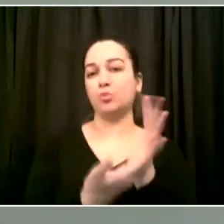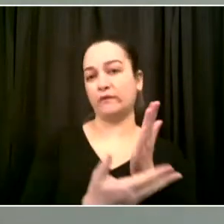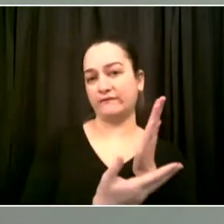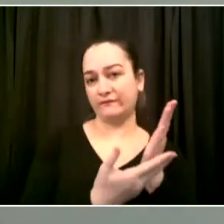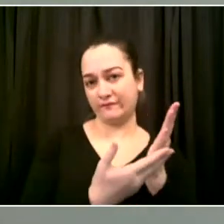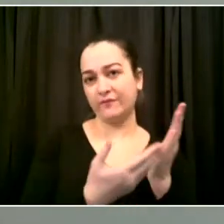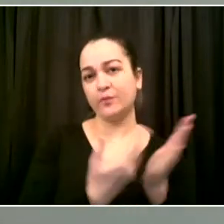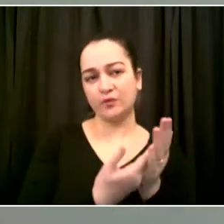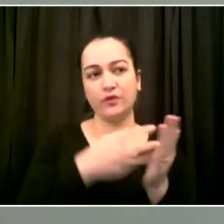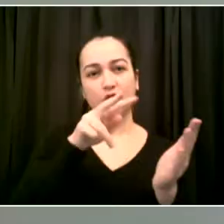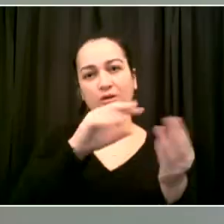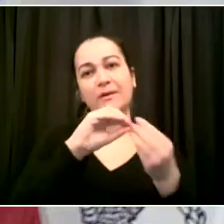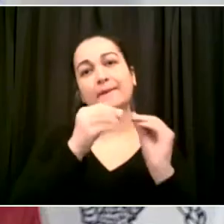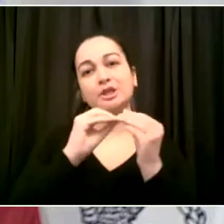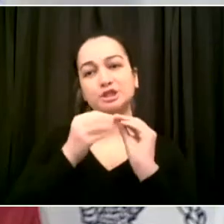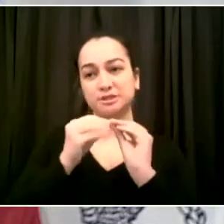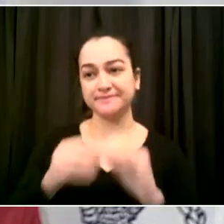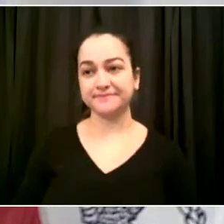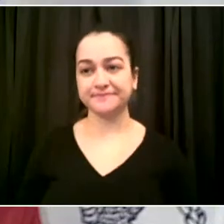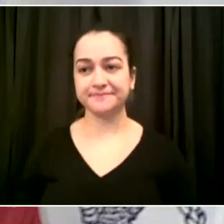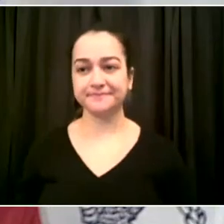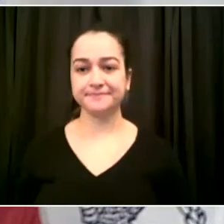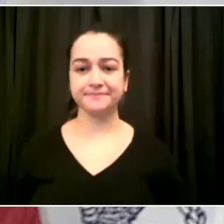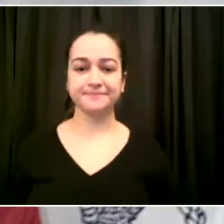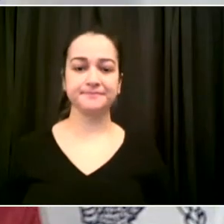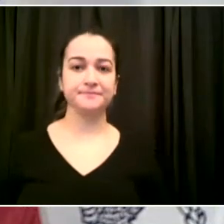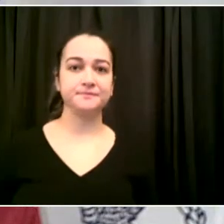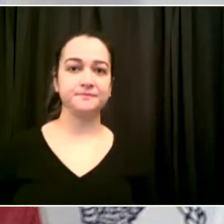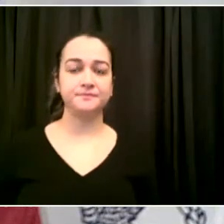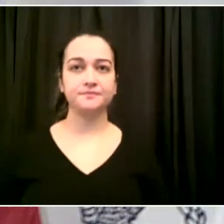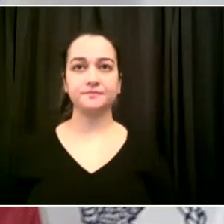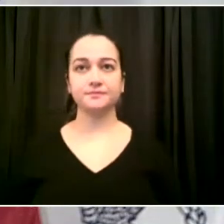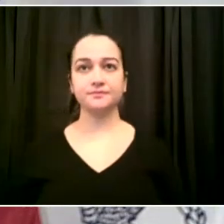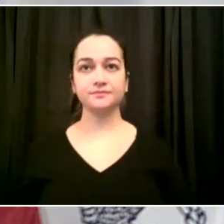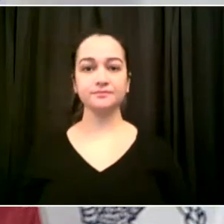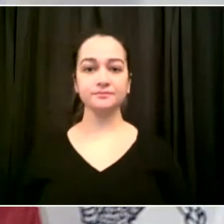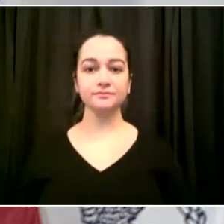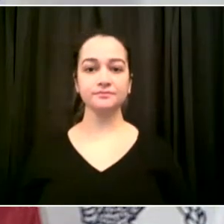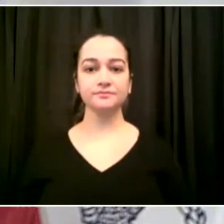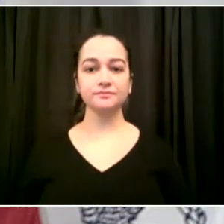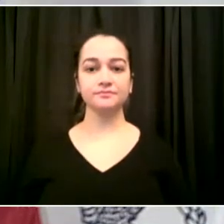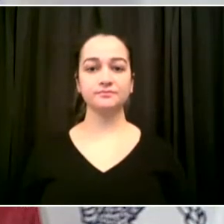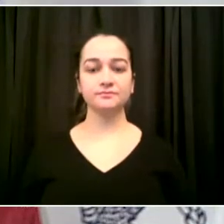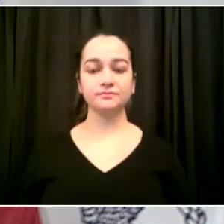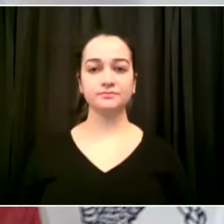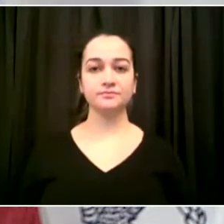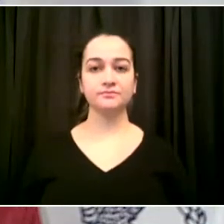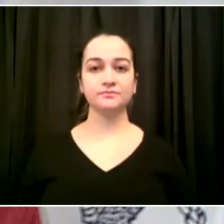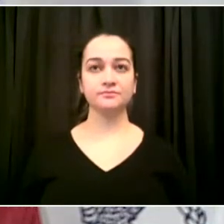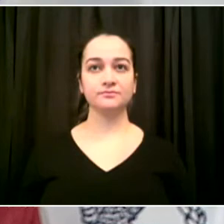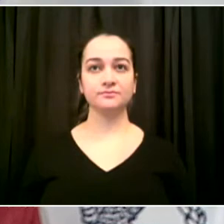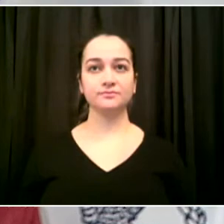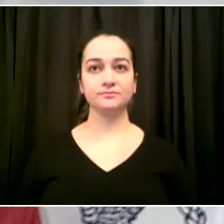WHAT HAPPENS TO THE PERSON WHO GETS SICK AND MAYBE HOSPITALIZE AND WHAT HAPPENS TO ALL OF THEIR CONTACTS AND THAT'S REALLY WHAT OUR HEALTH DEPEPTMARENT, TEST AND TRACE OR ALLER